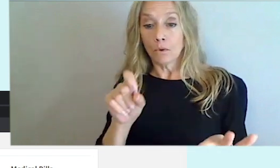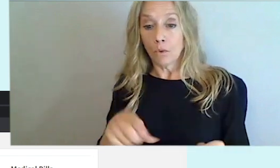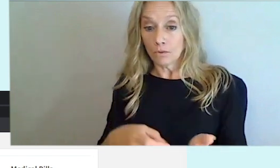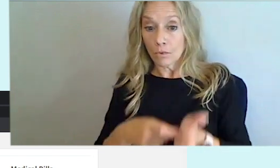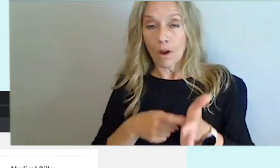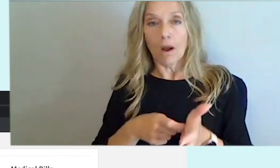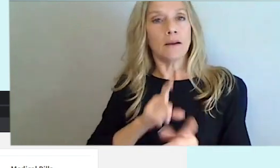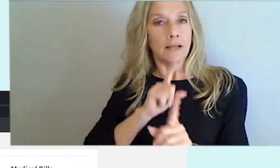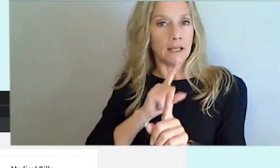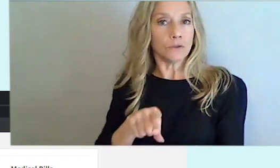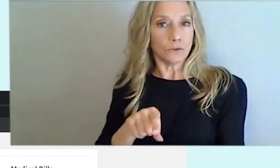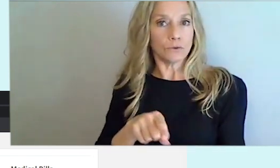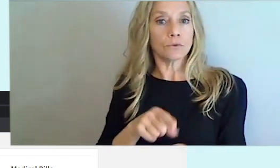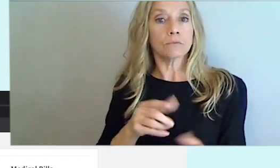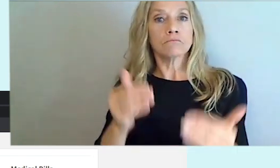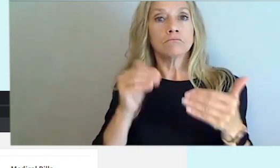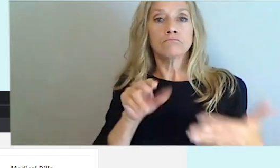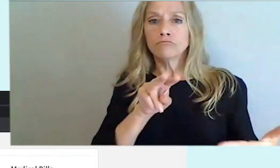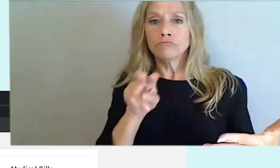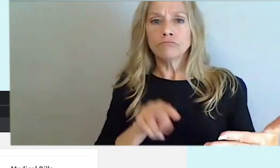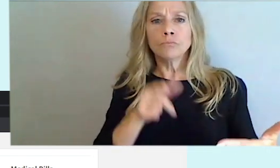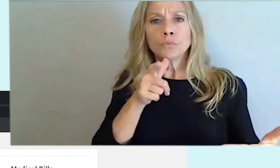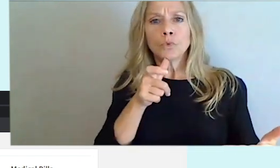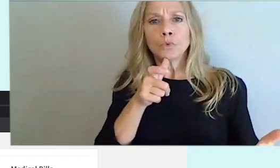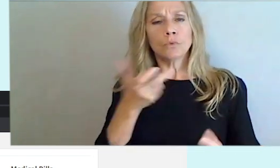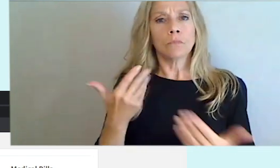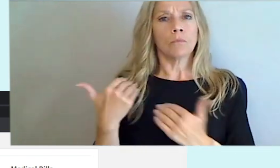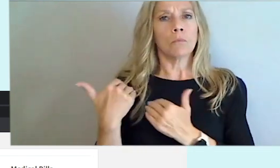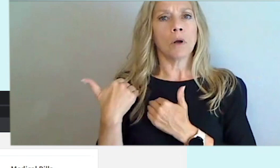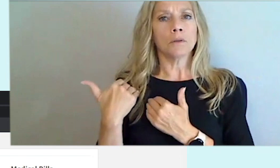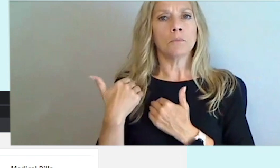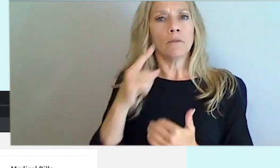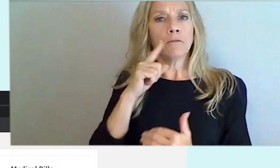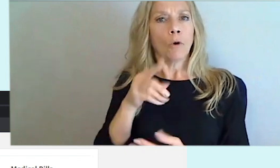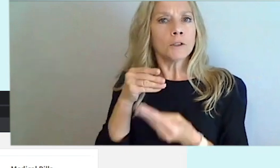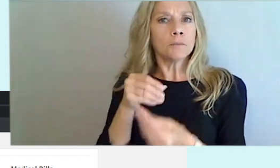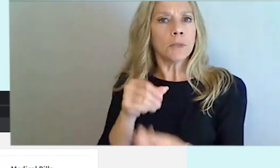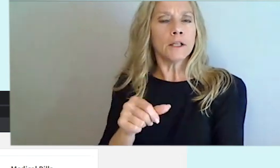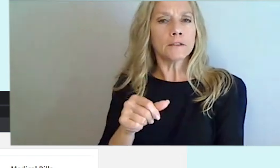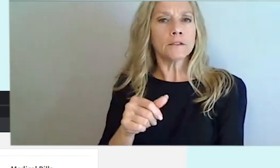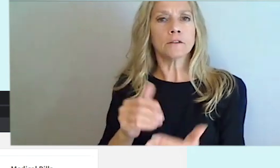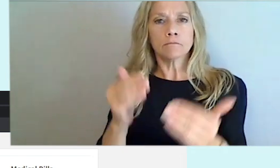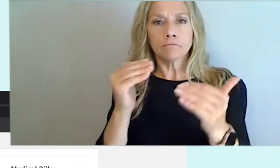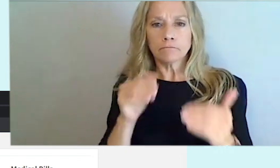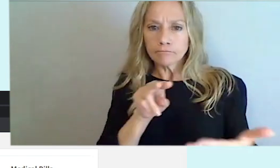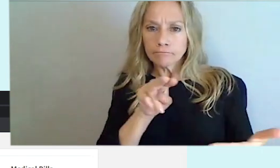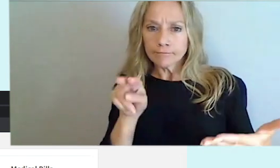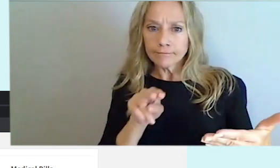Review who is responsible for the expense and review the information in the shelter or